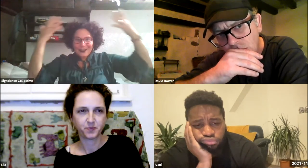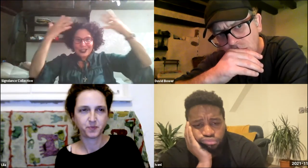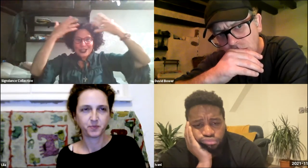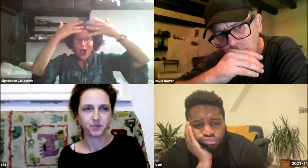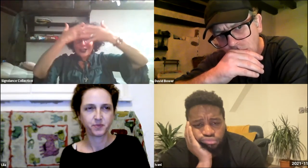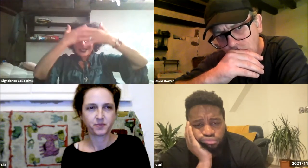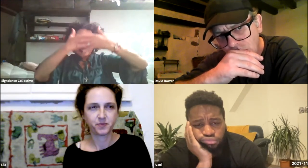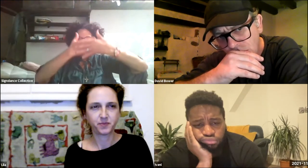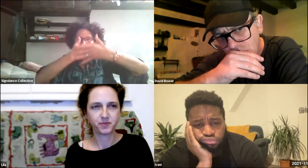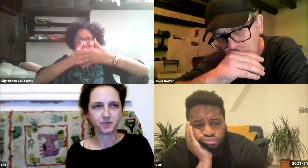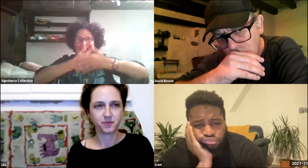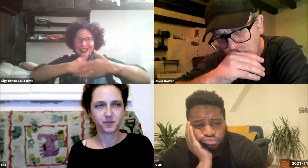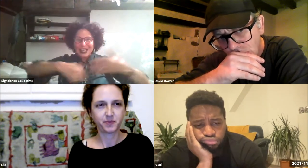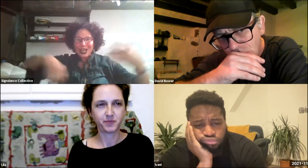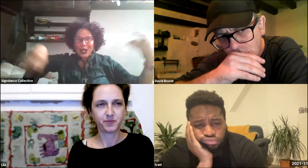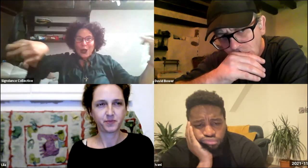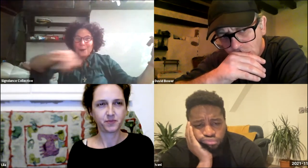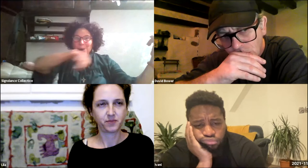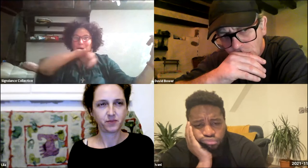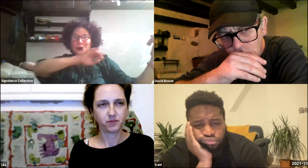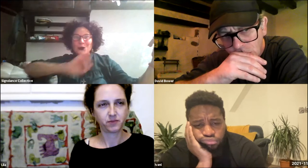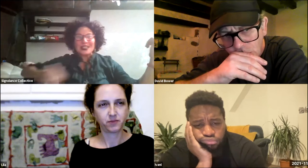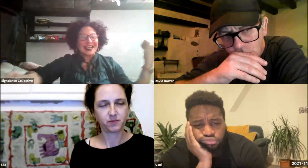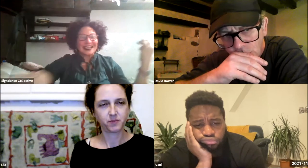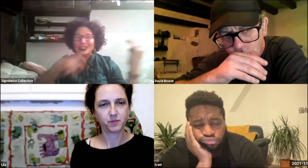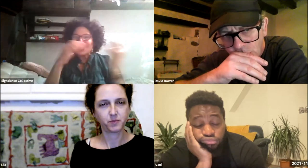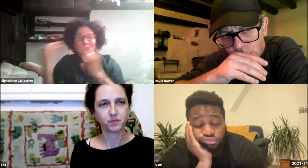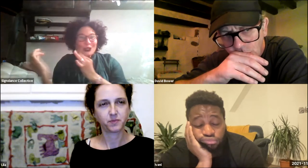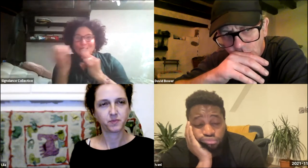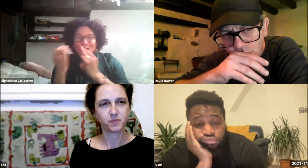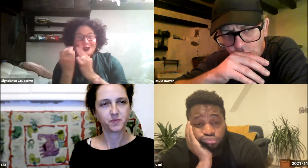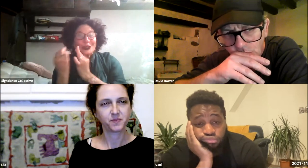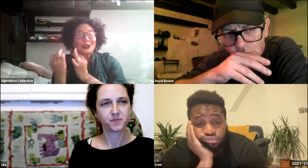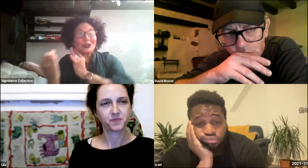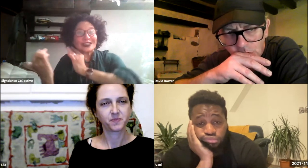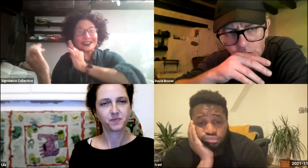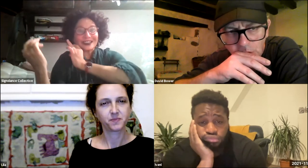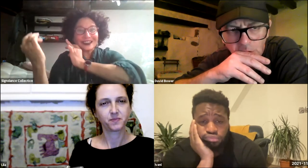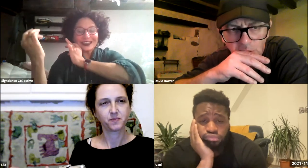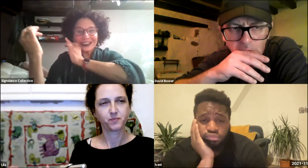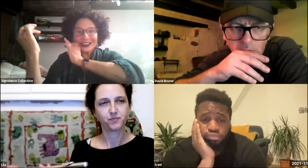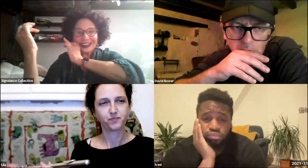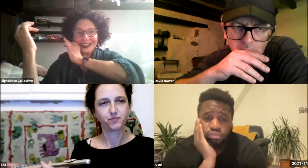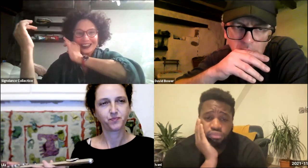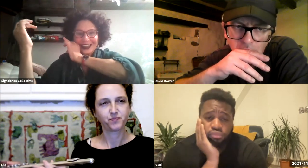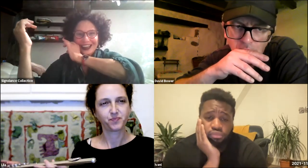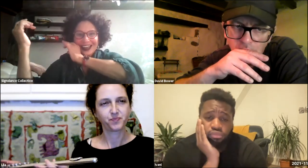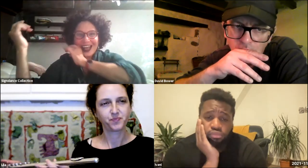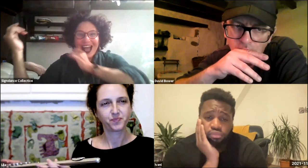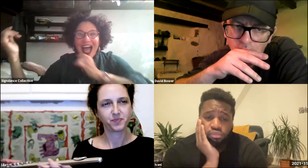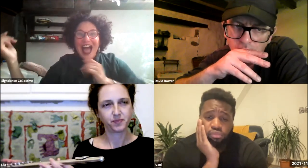values and future values. The snake is